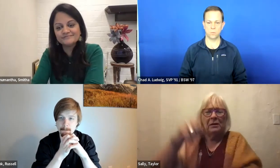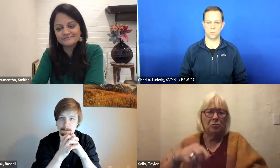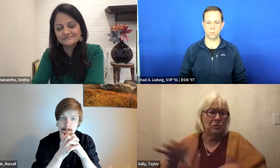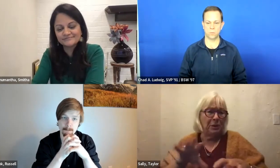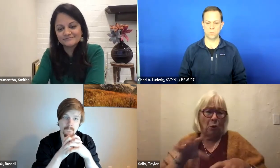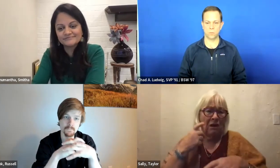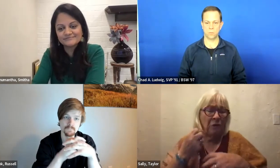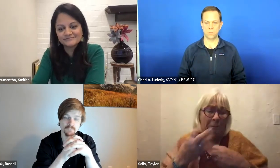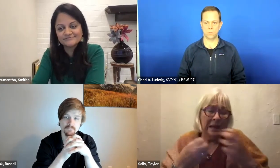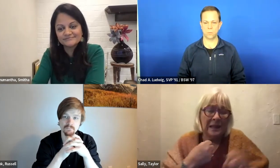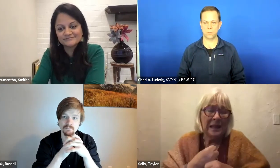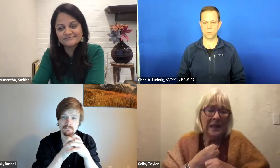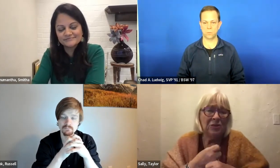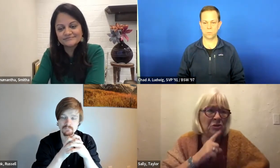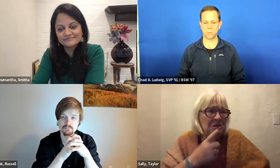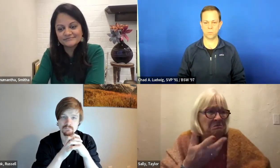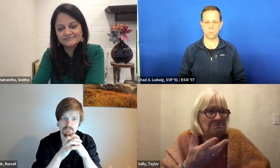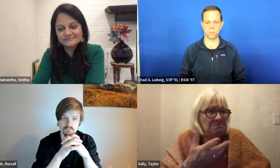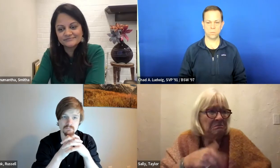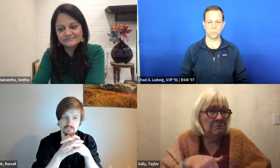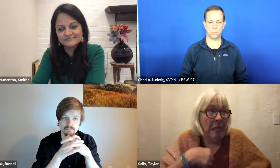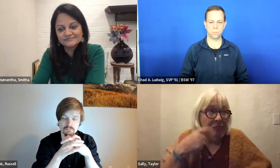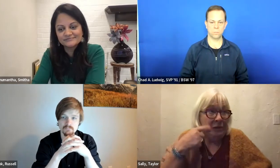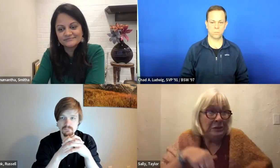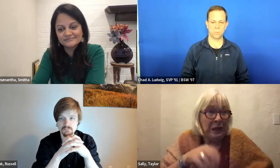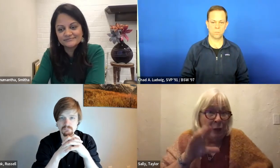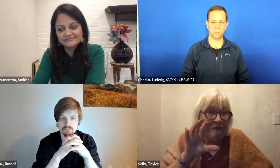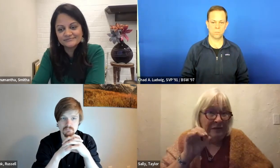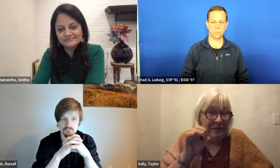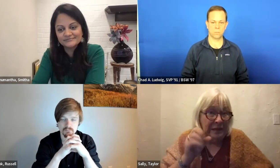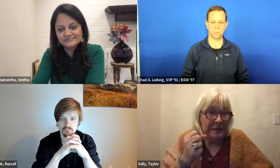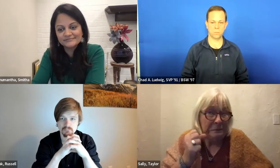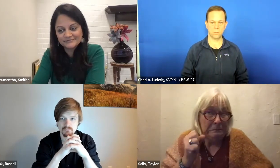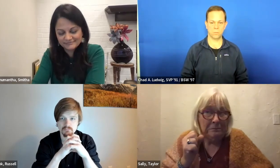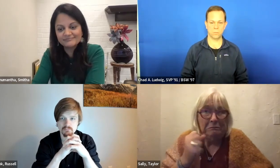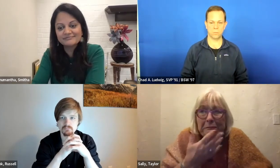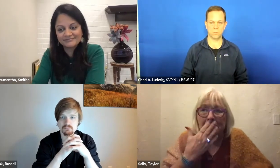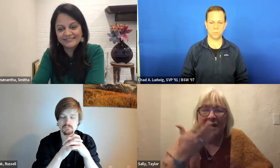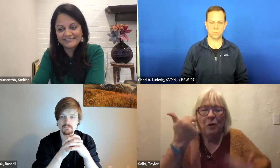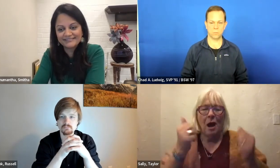"Oh, Yeah. I know her," but, yeah. I want to say she was in her 50s,